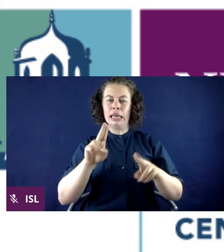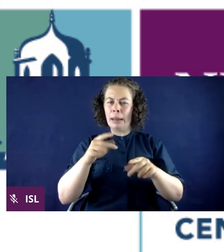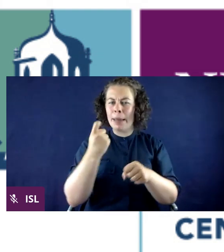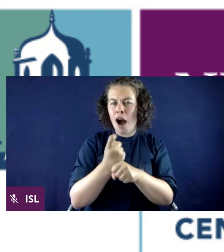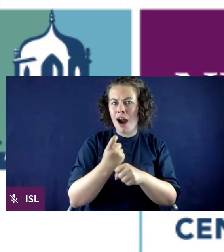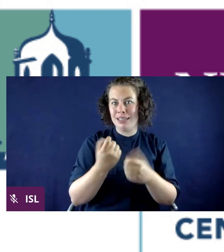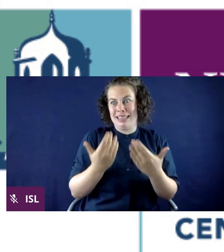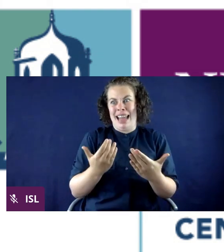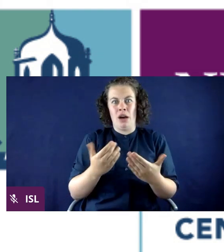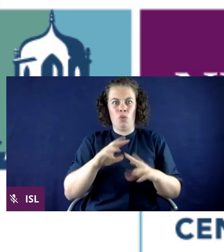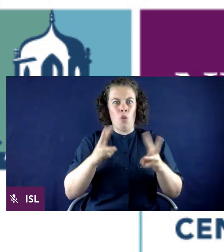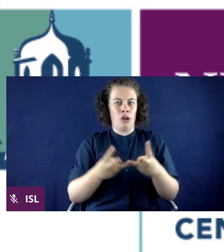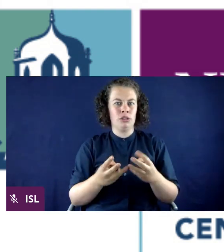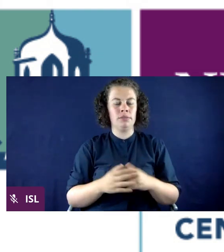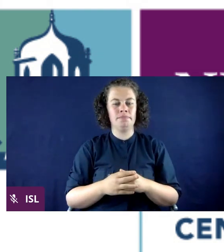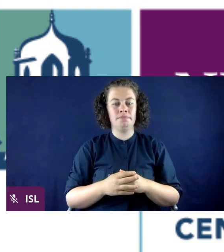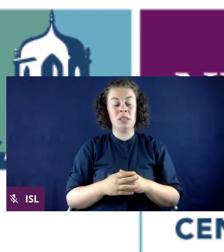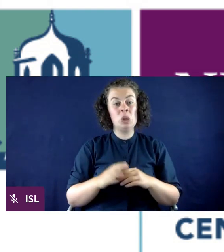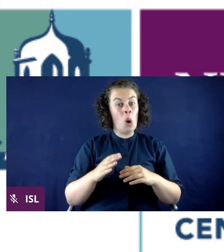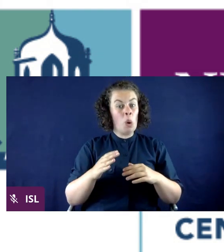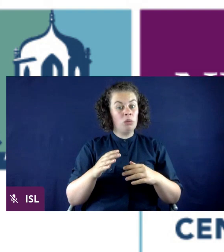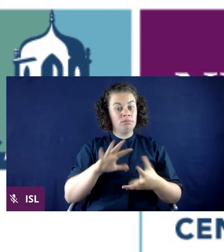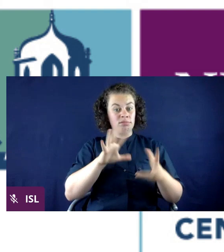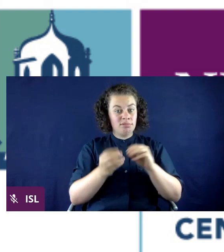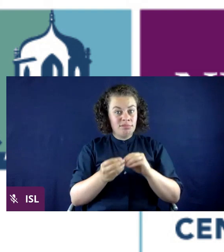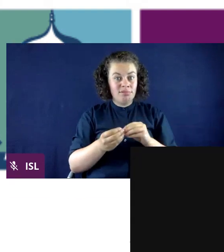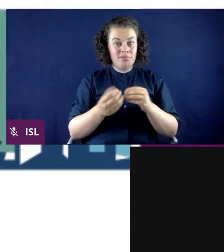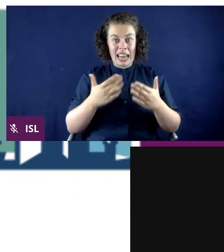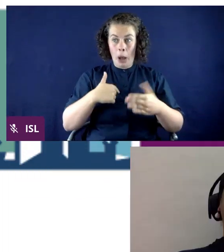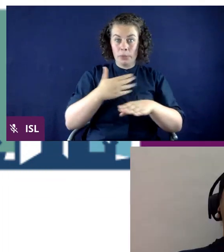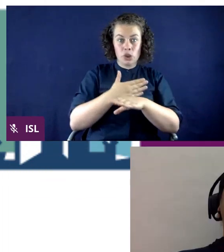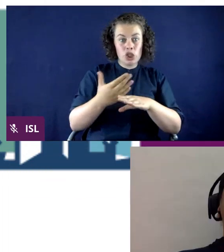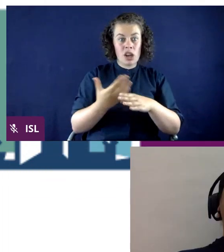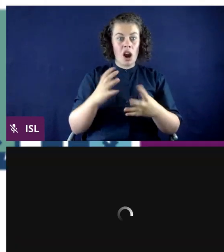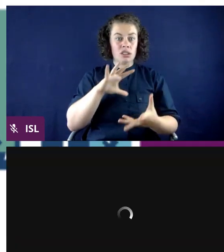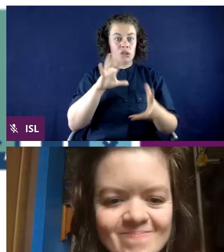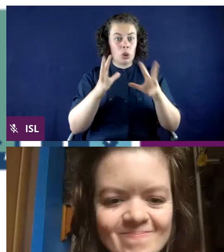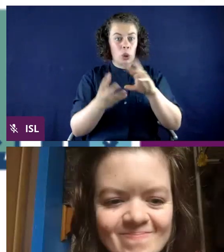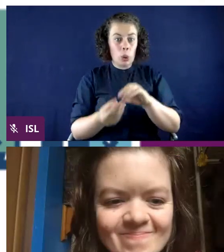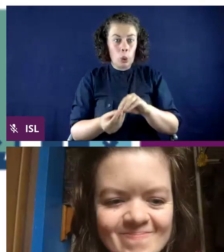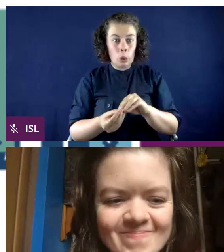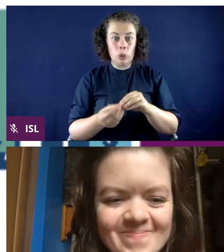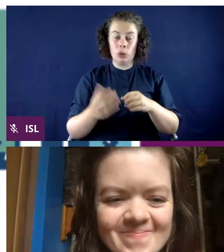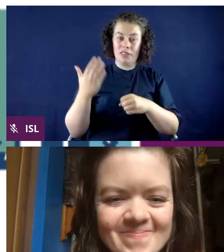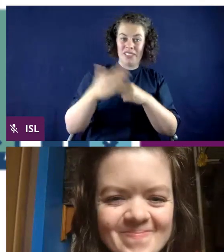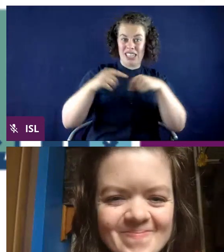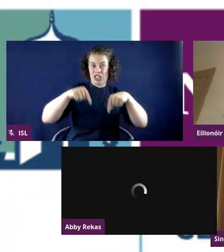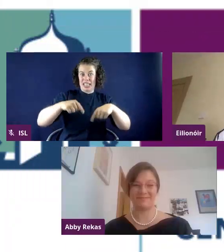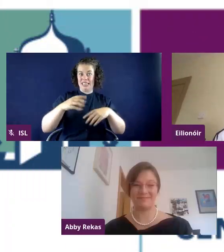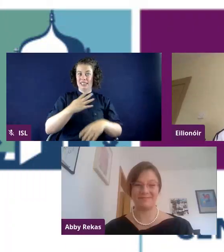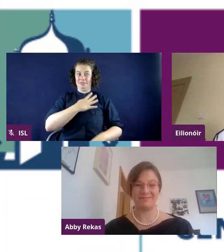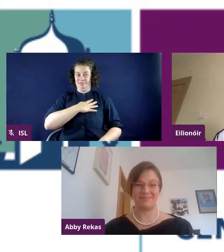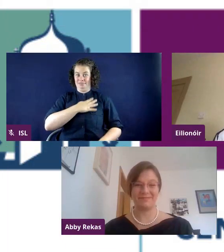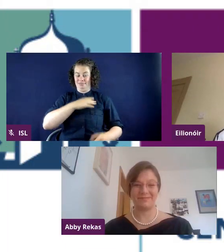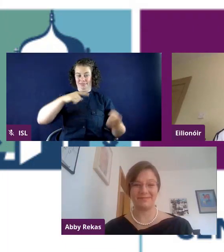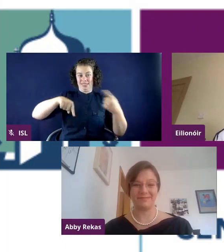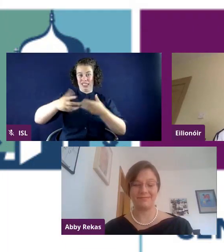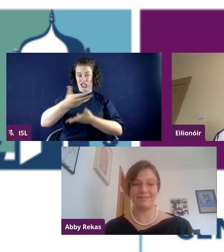should keep in mind. So, with that, I am going to thank our panellist and start to bring this session